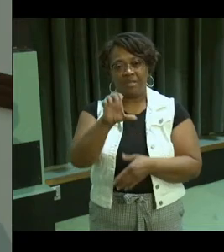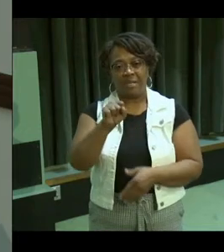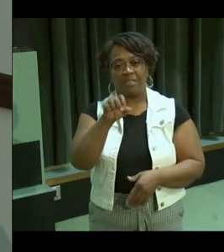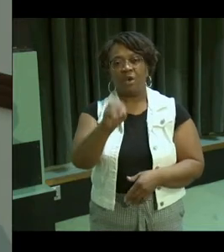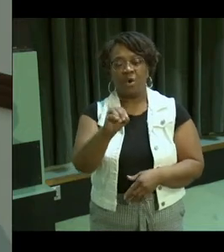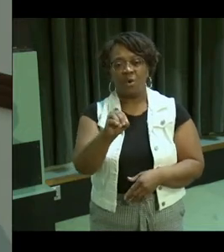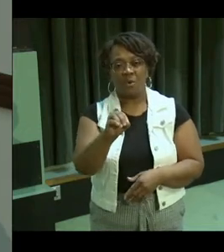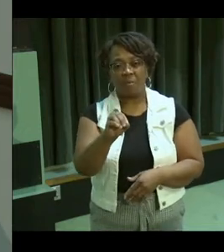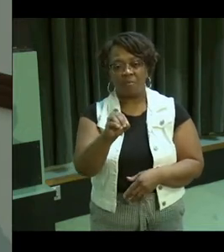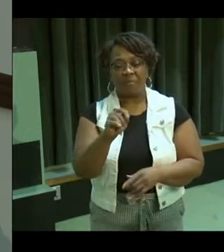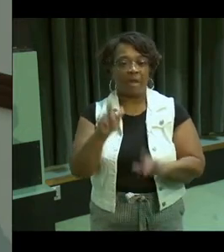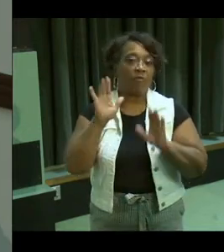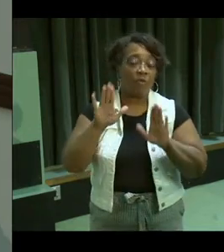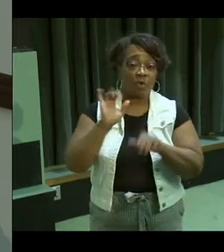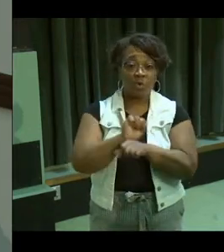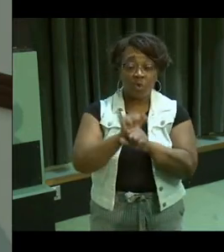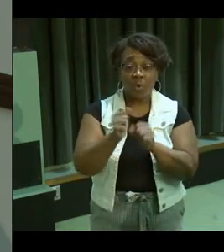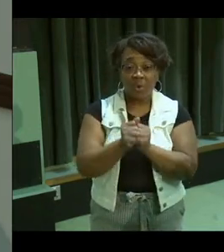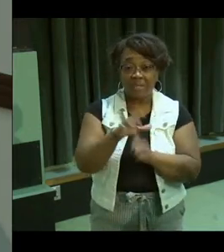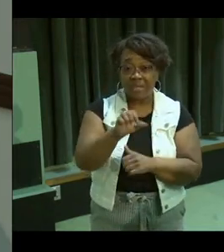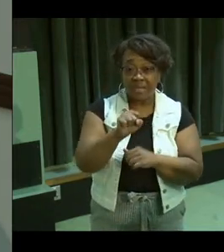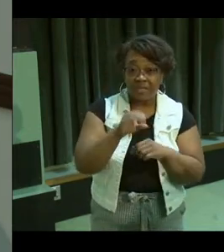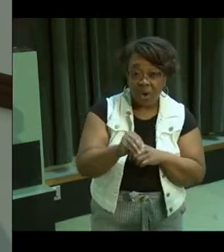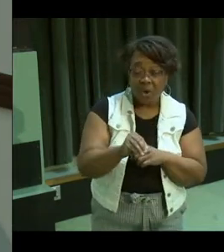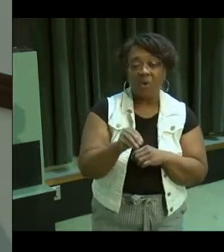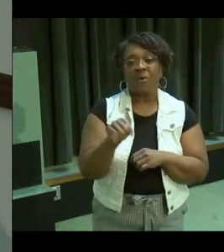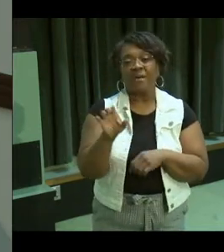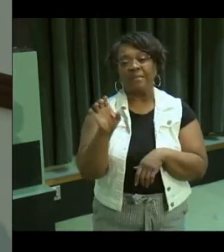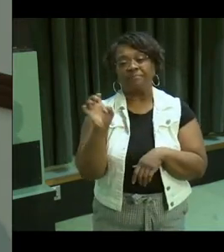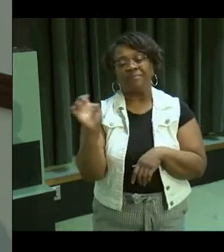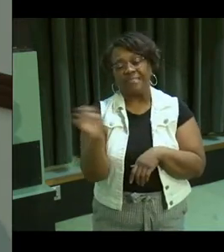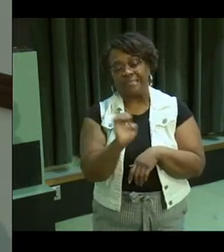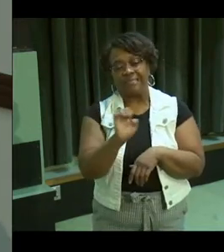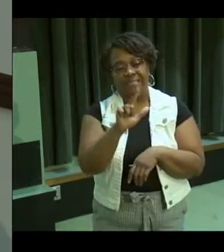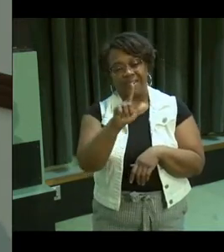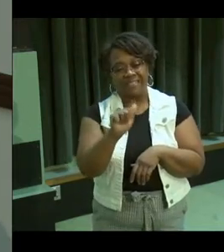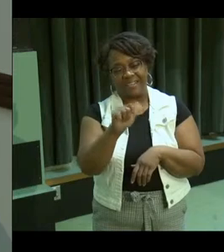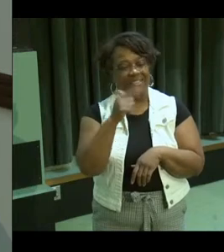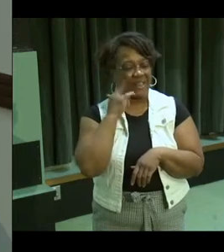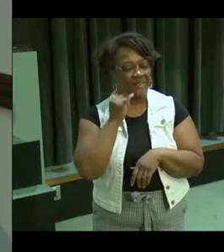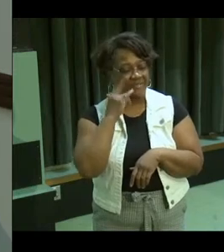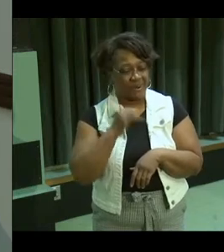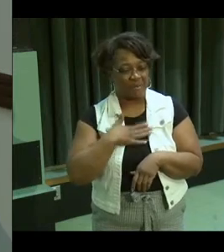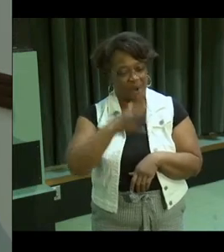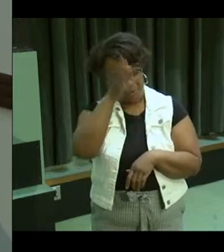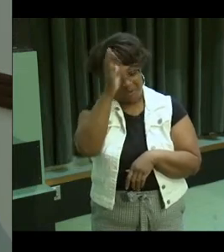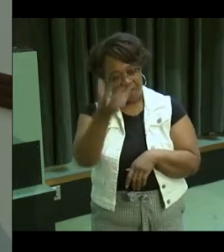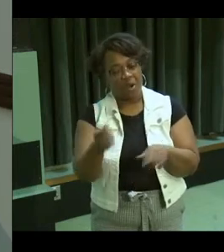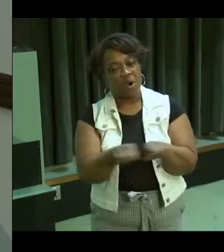executive director of CSO. And while they did great work with